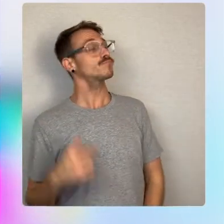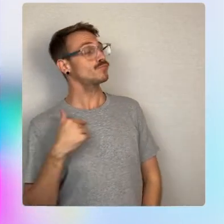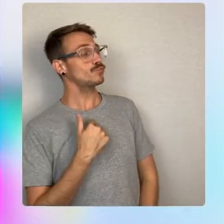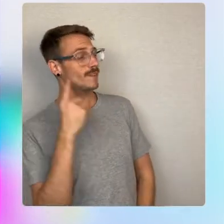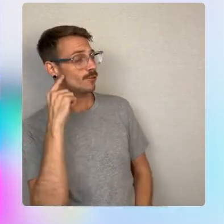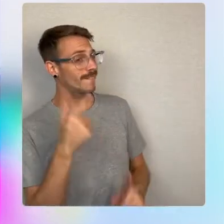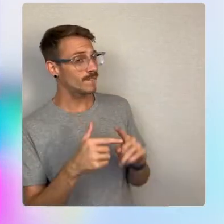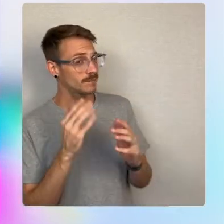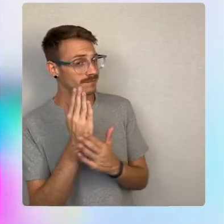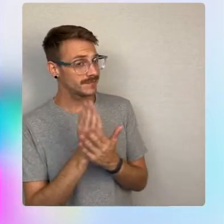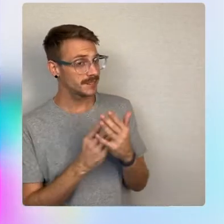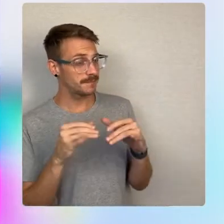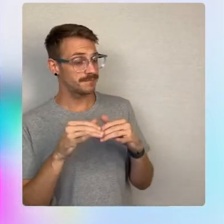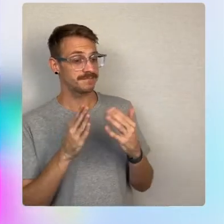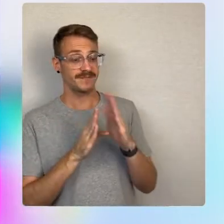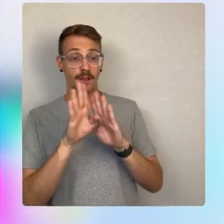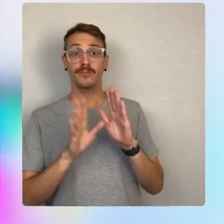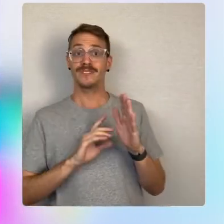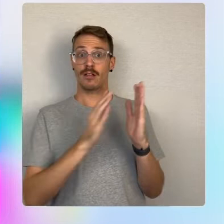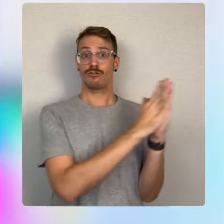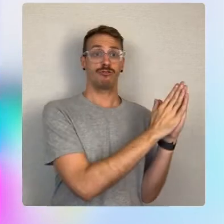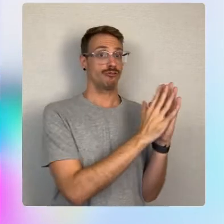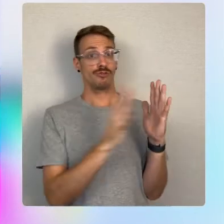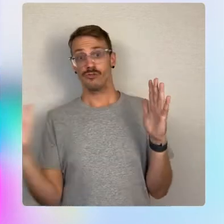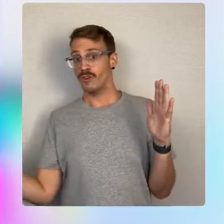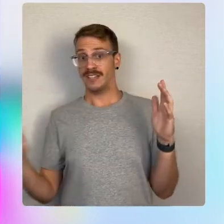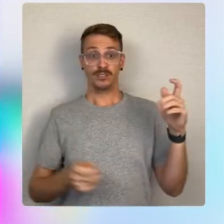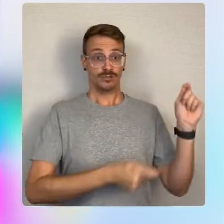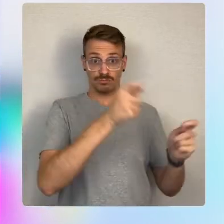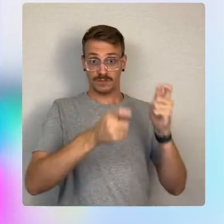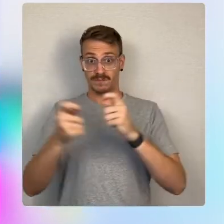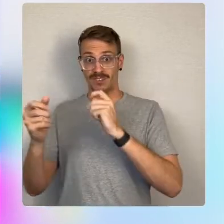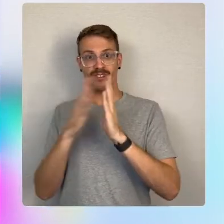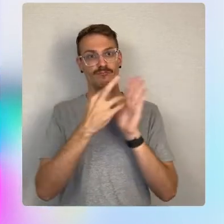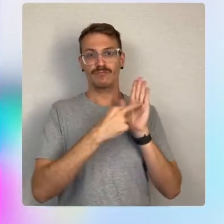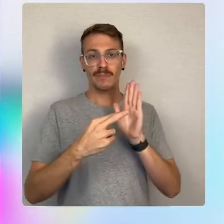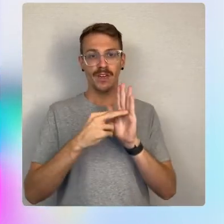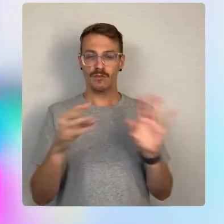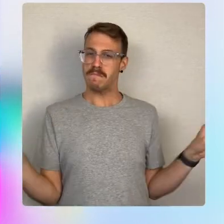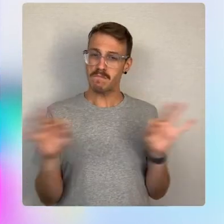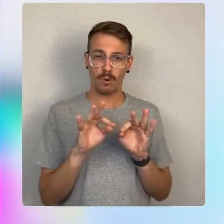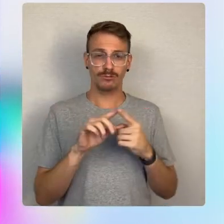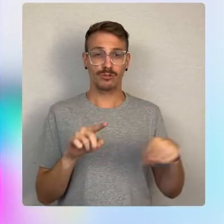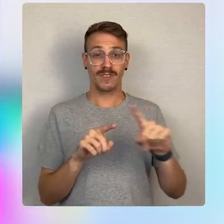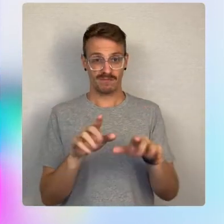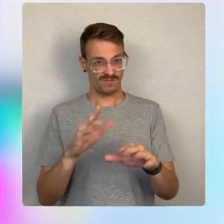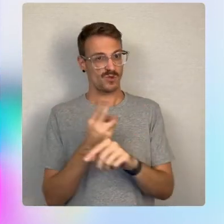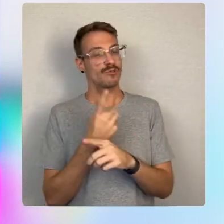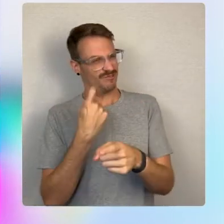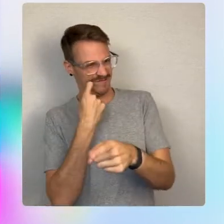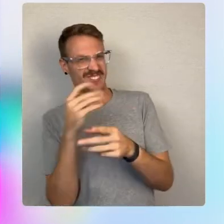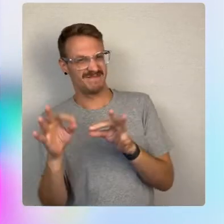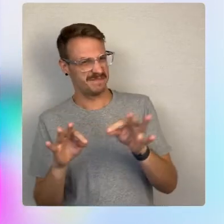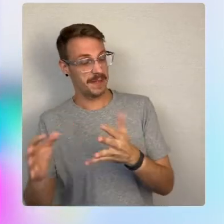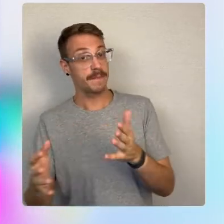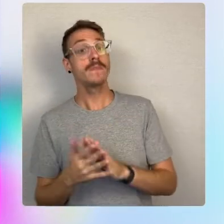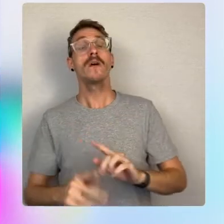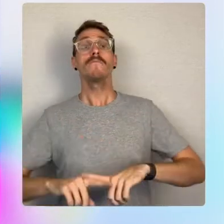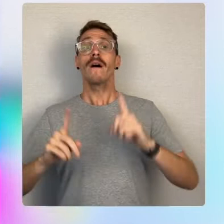that the range of customization and representation is really important to them and their users, as you were just explaining, but for others,